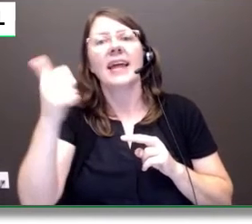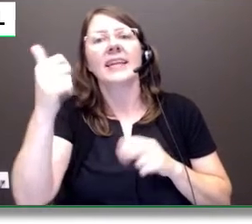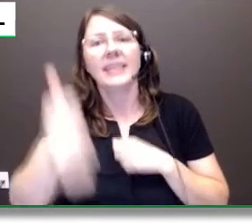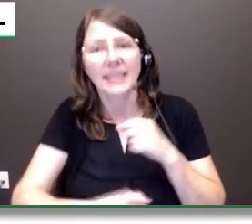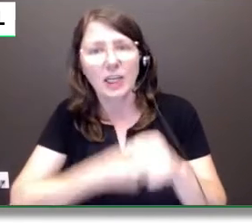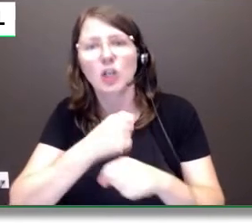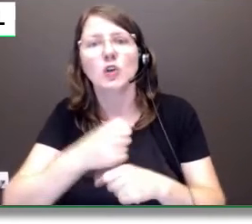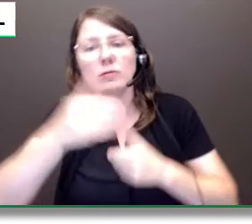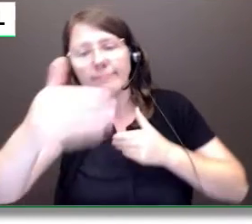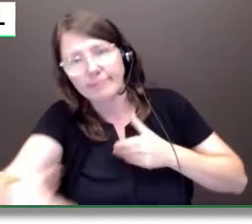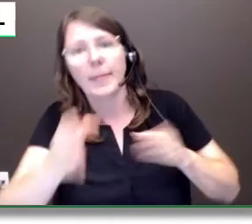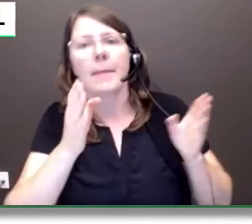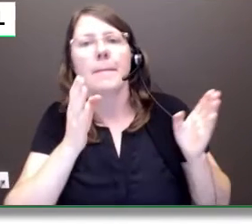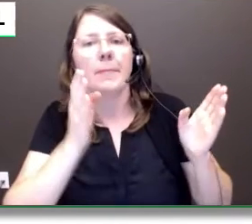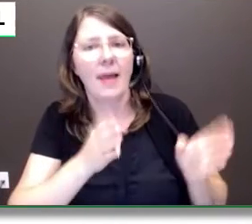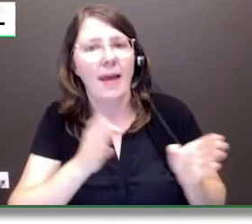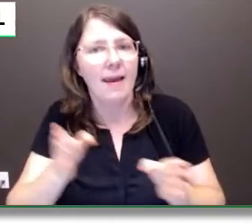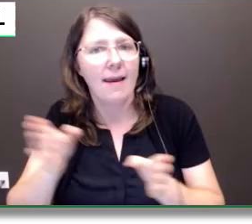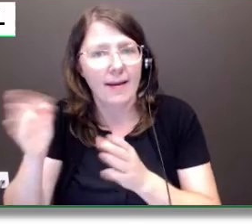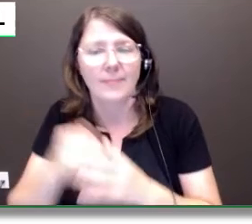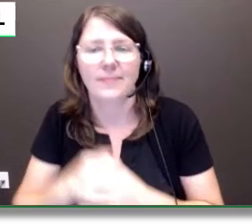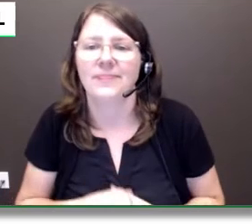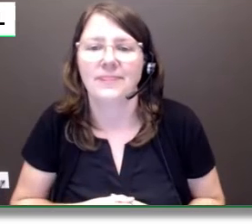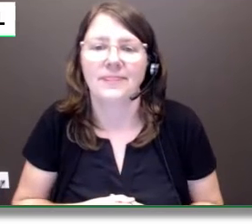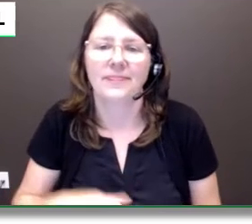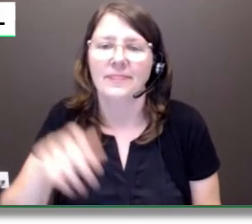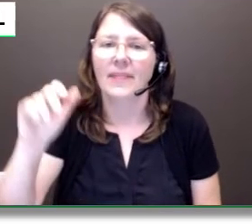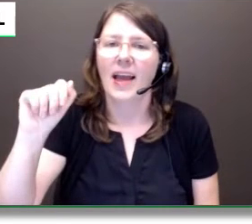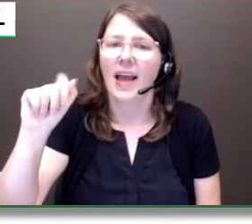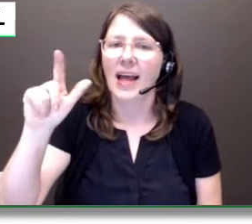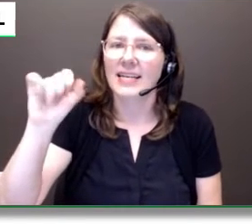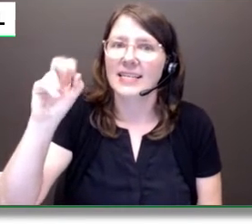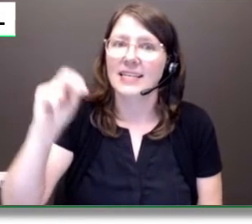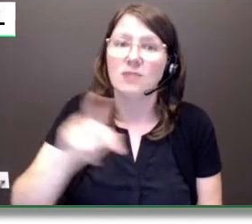Thank you absolutely. I think those are some fantastic points. Uh Patrick do you